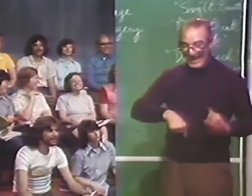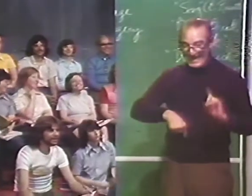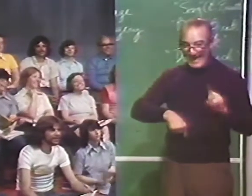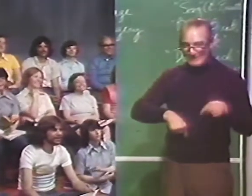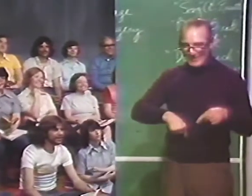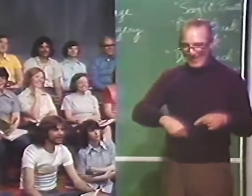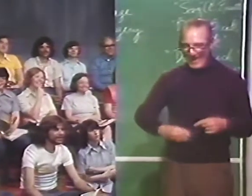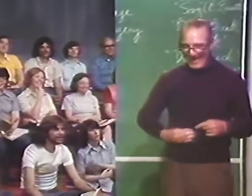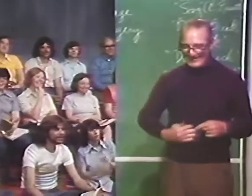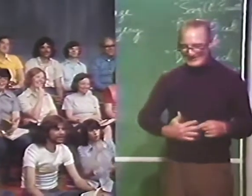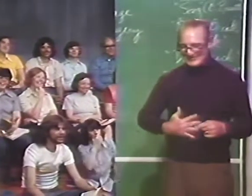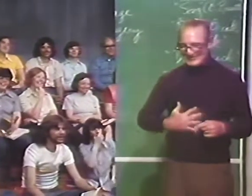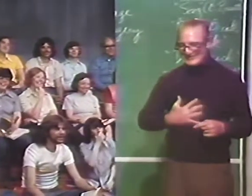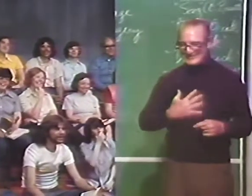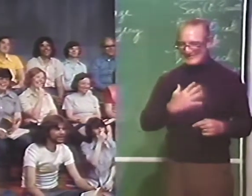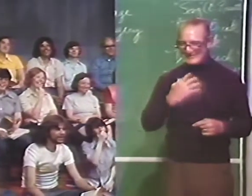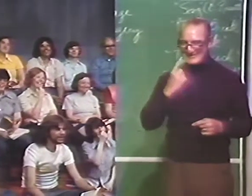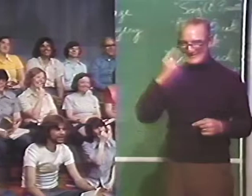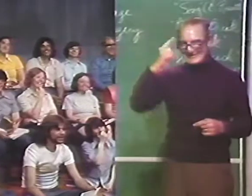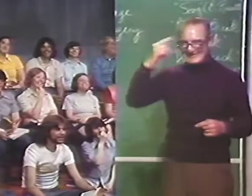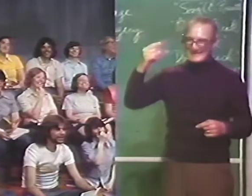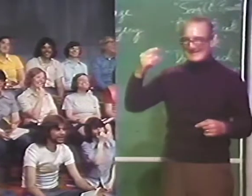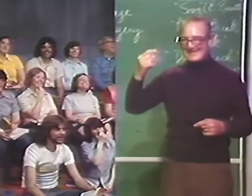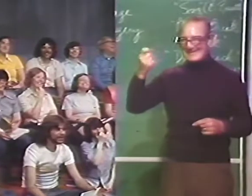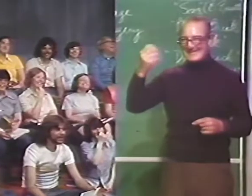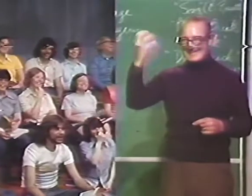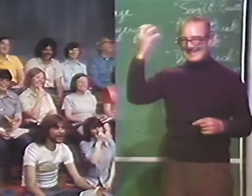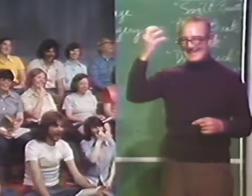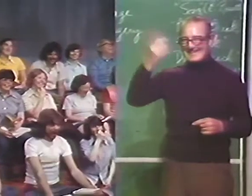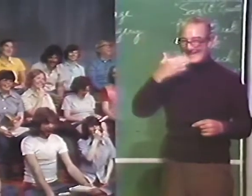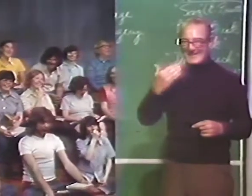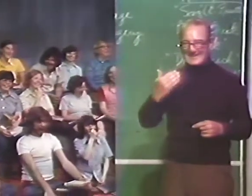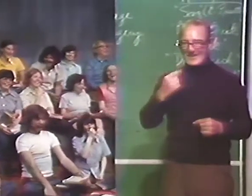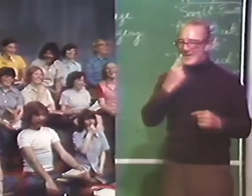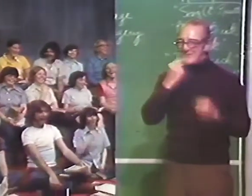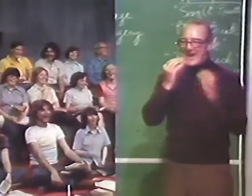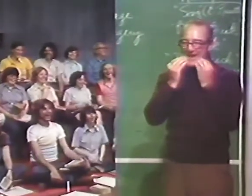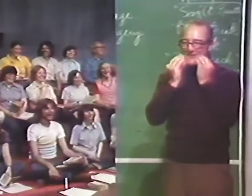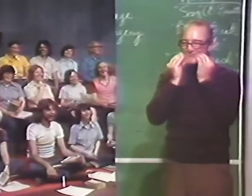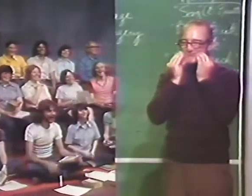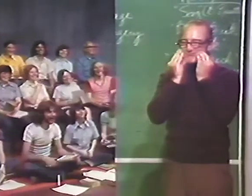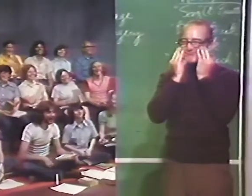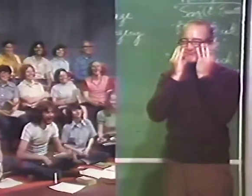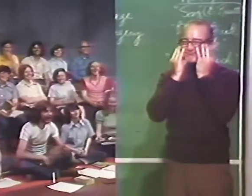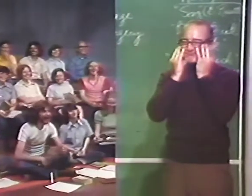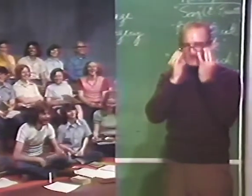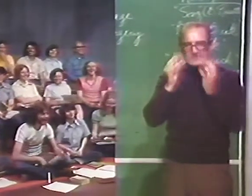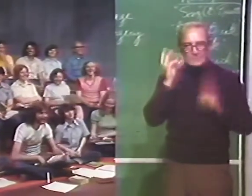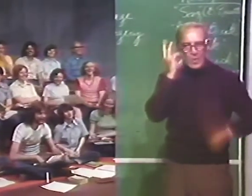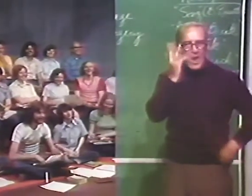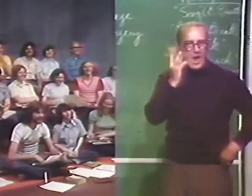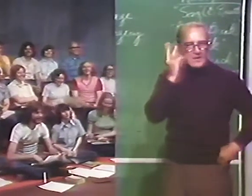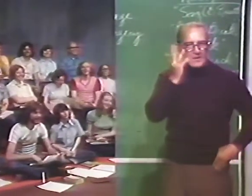GOES DOWN AND IT'S RED. HA HA HA! IT'S RED. MMM...